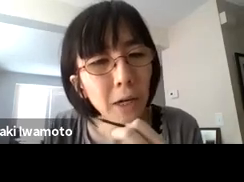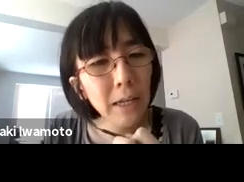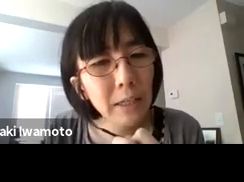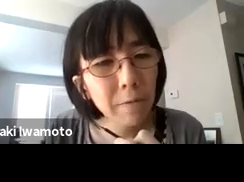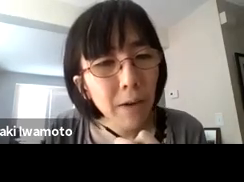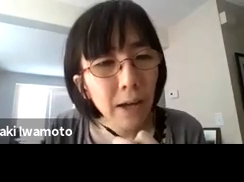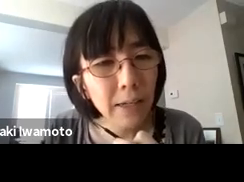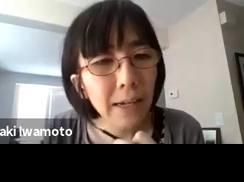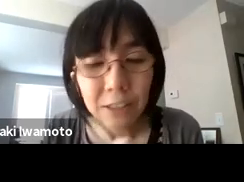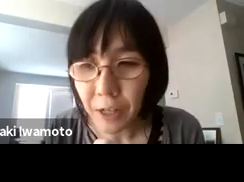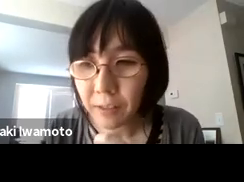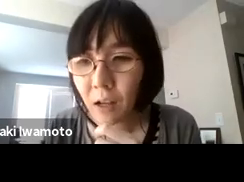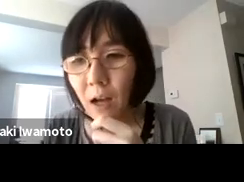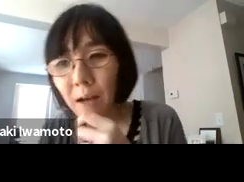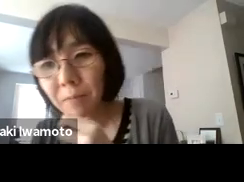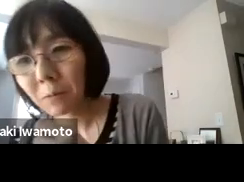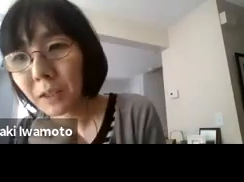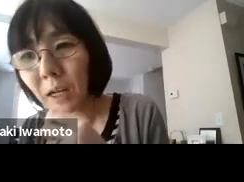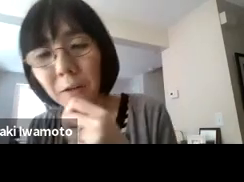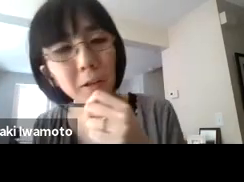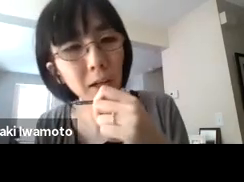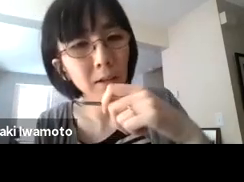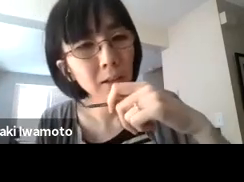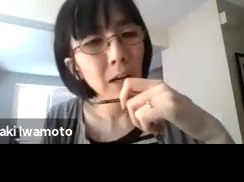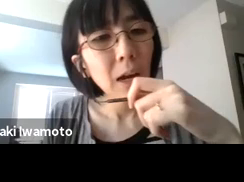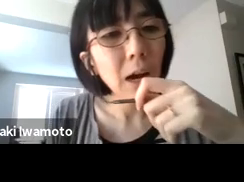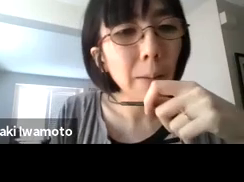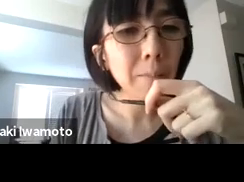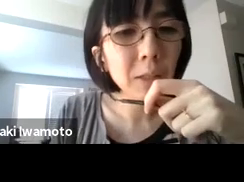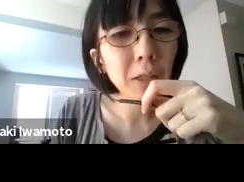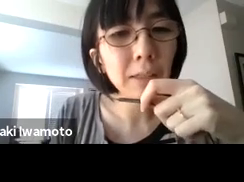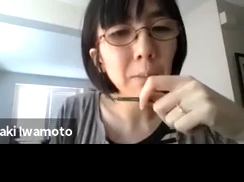In order to identify the interest of the child,